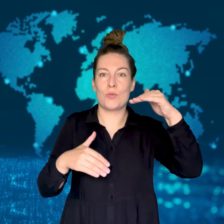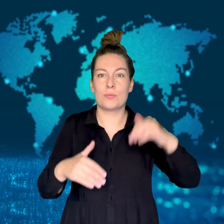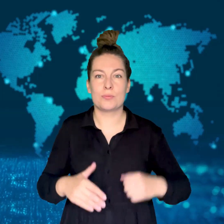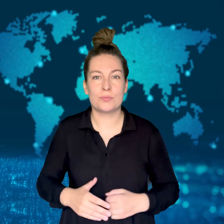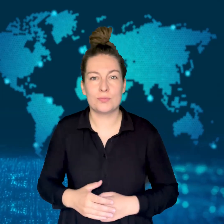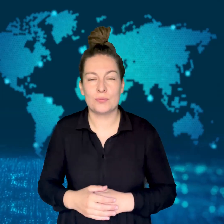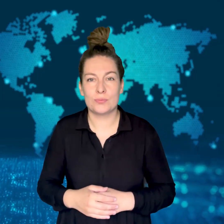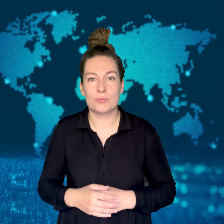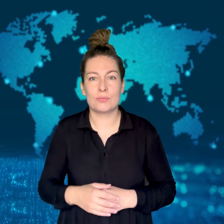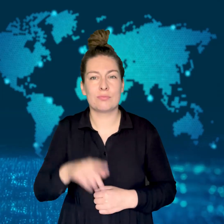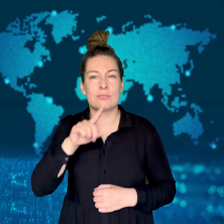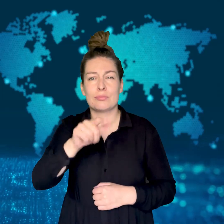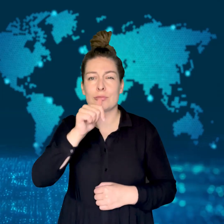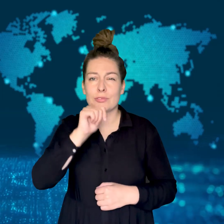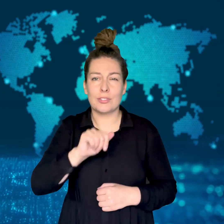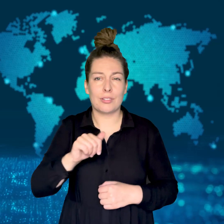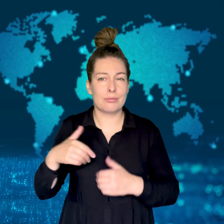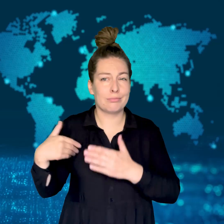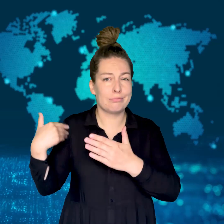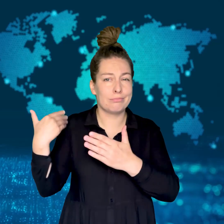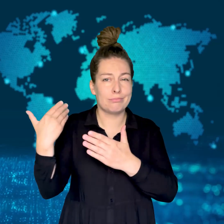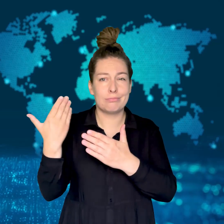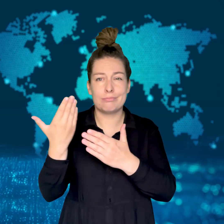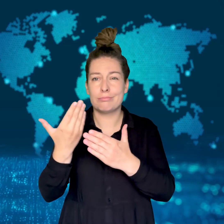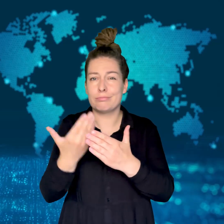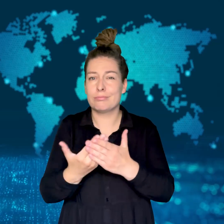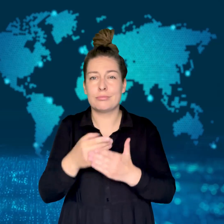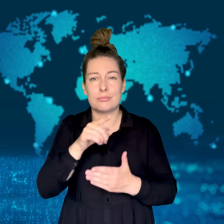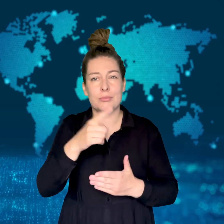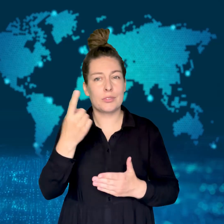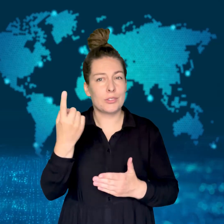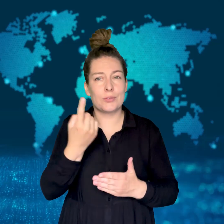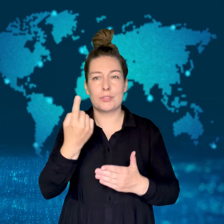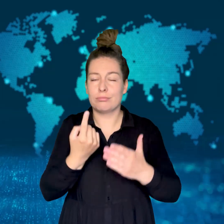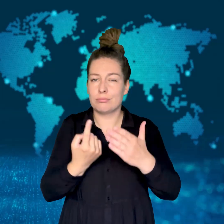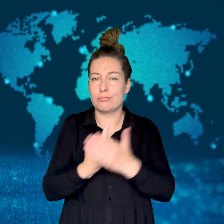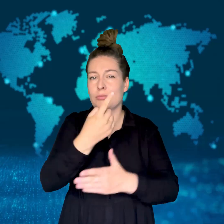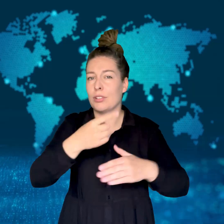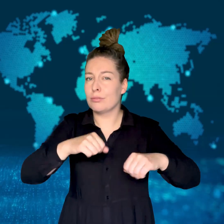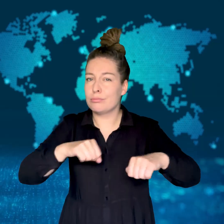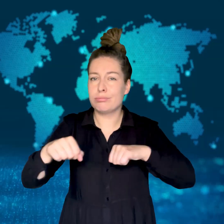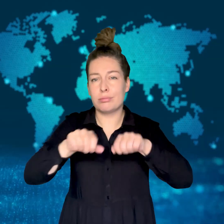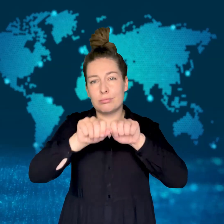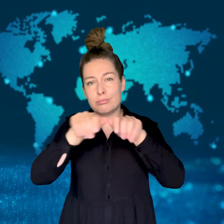The country has frequent eruptions, approximately every five years.